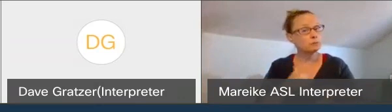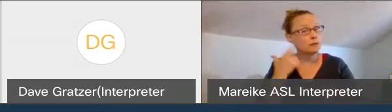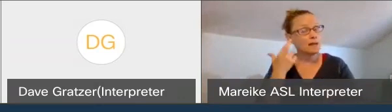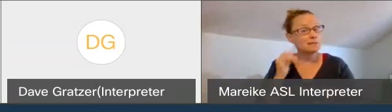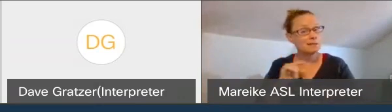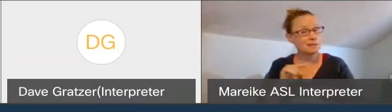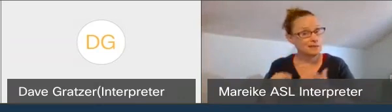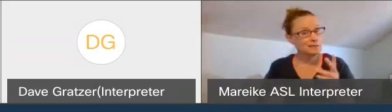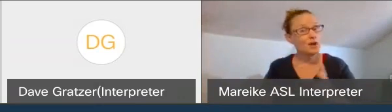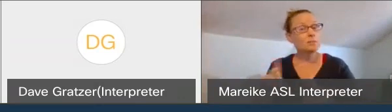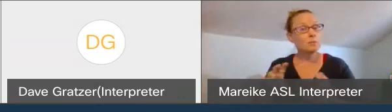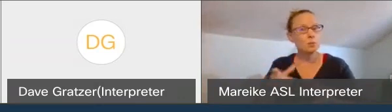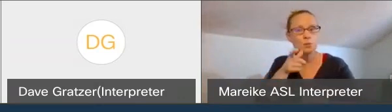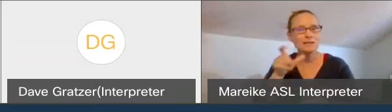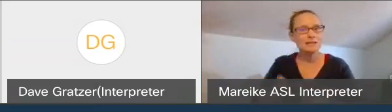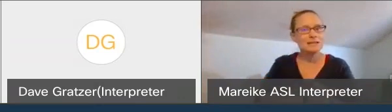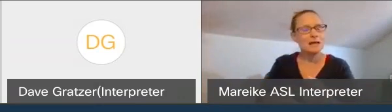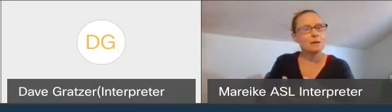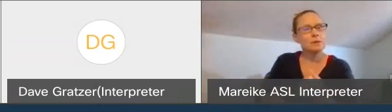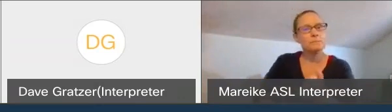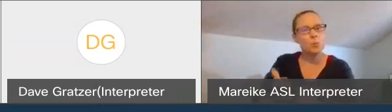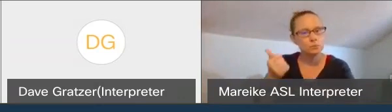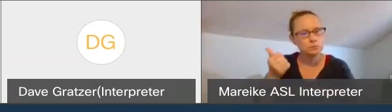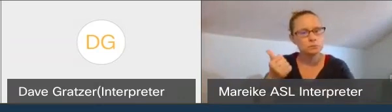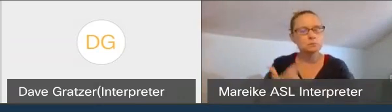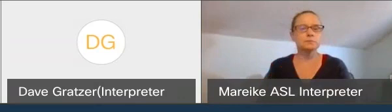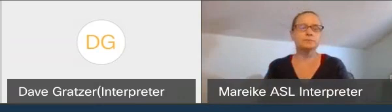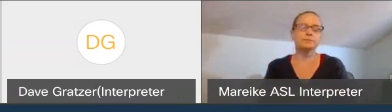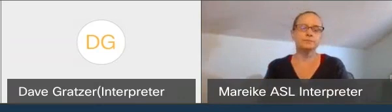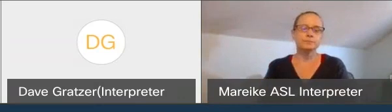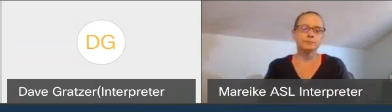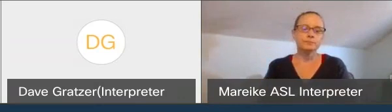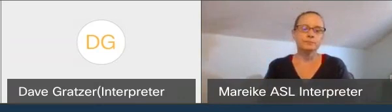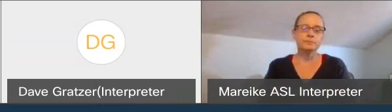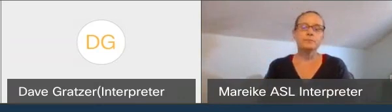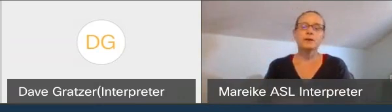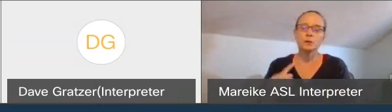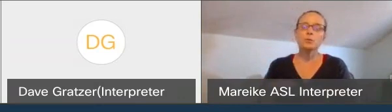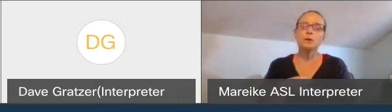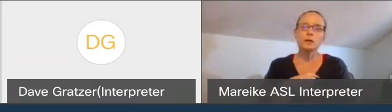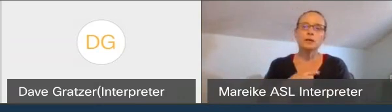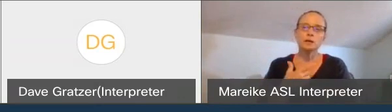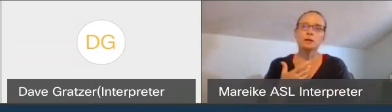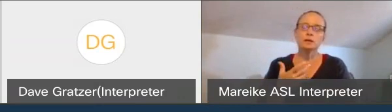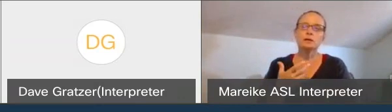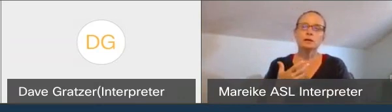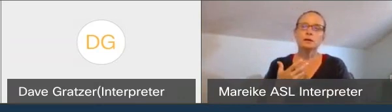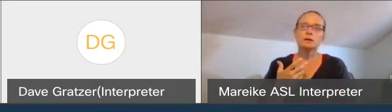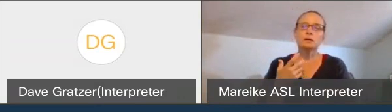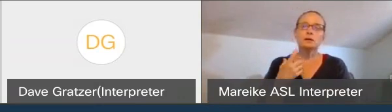who need the-- the assistance the most. And so, um, we--uh, for-- our sobering center,